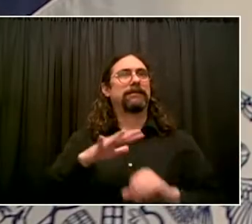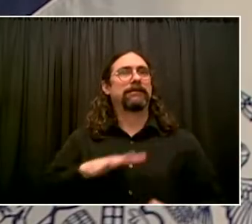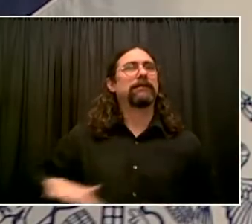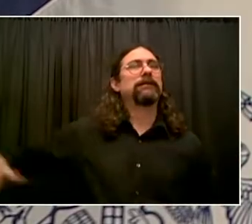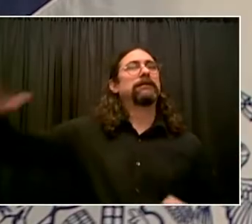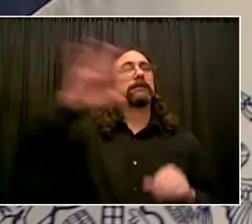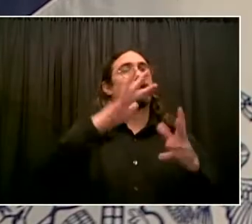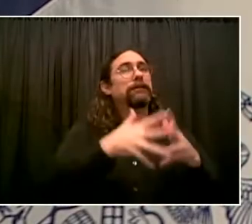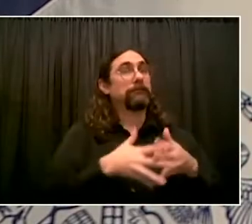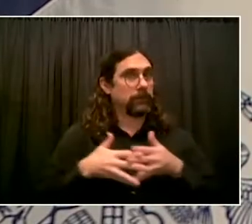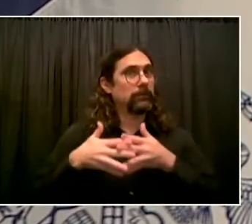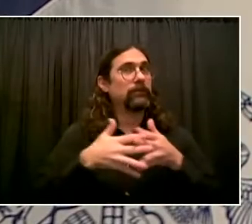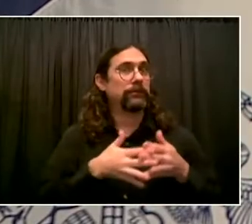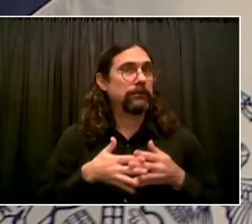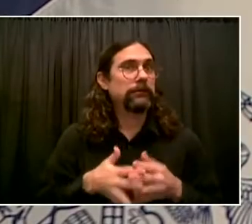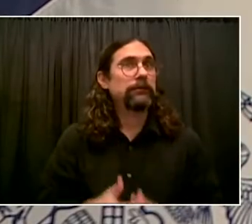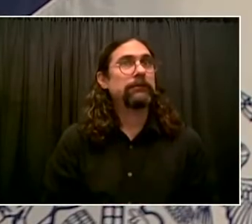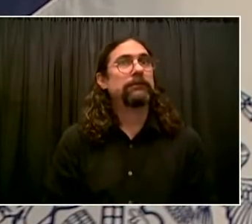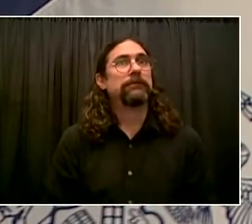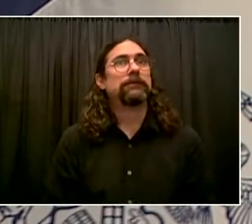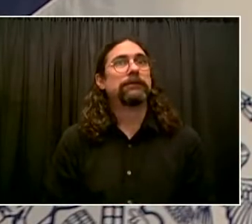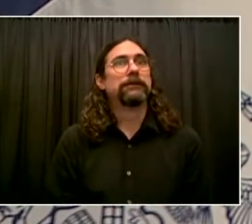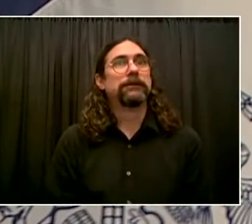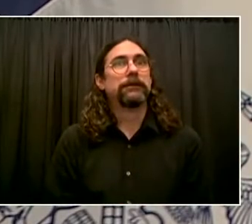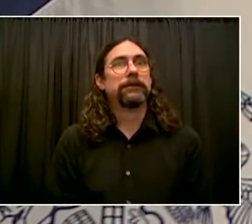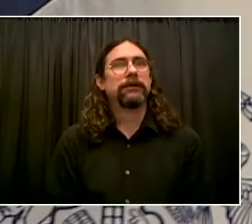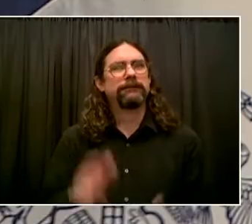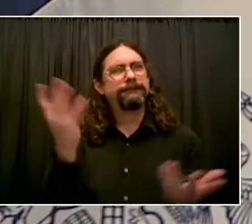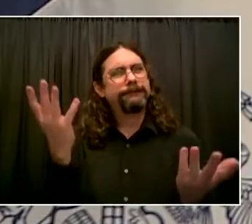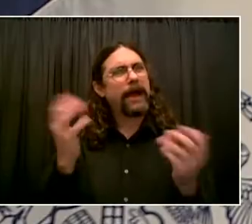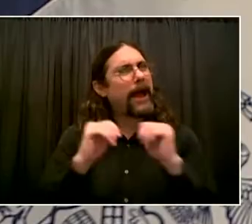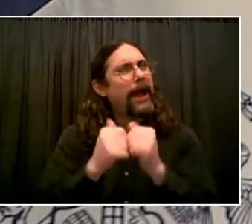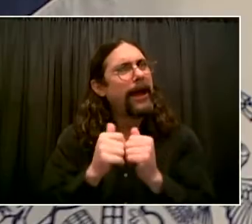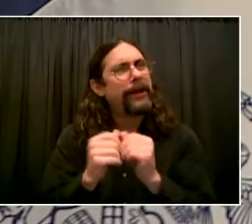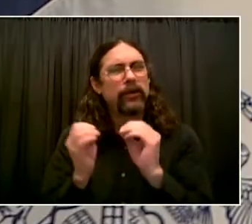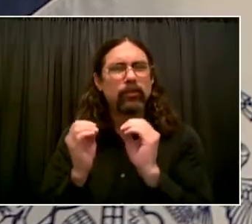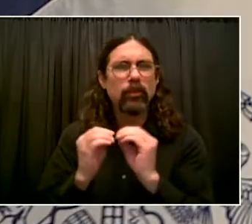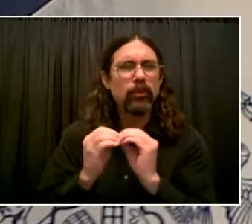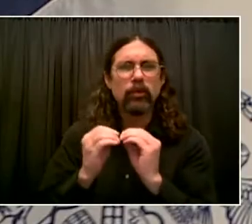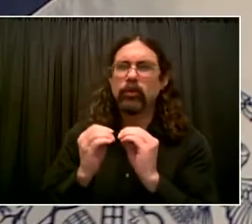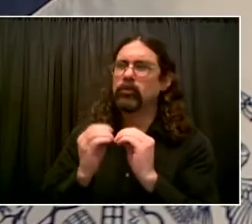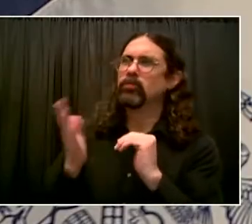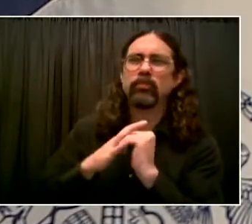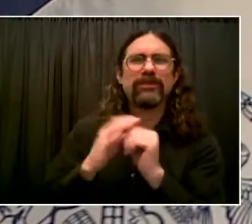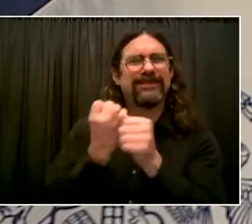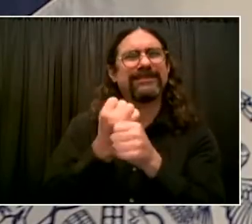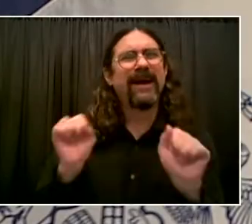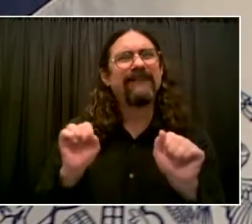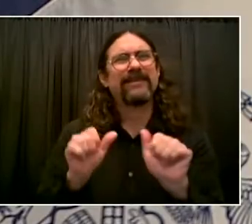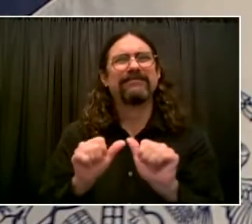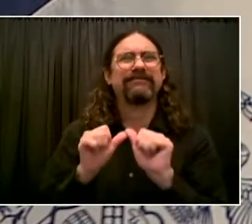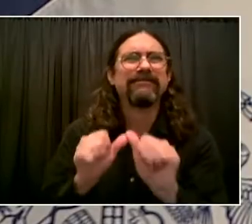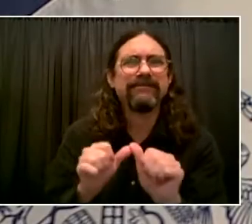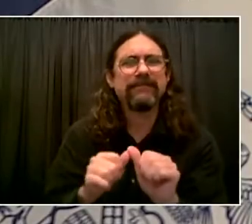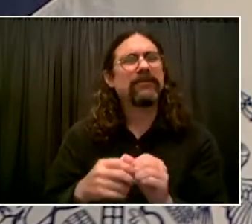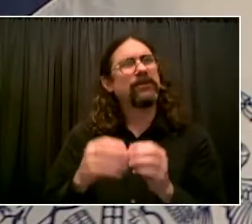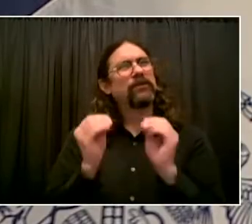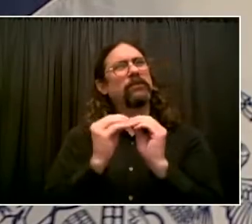CHALLENGES. WE ARE STILL BEATING IT BACK. THE WAY HAS BEEN TO GO OUT TO THE PEOPLE TO FOCUS